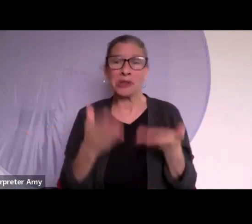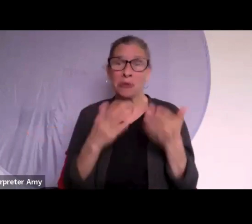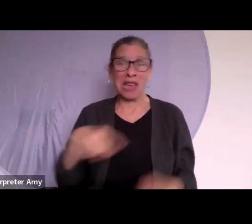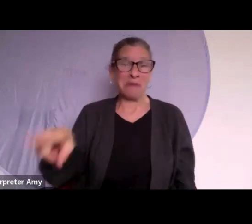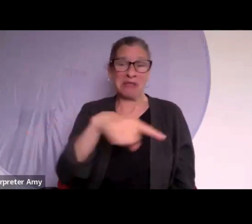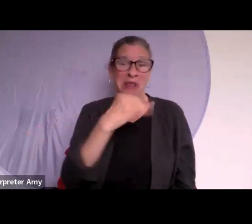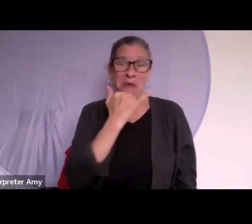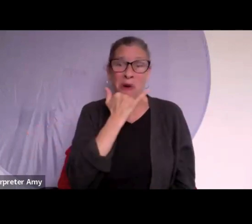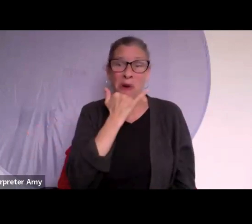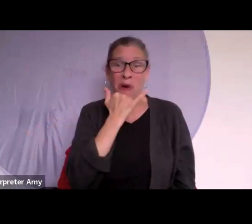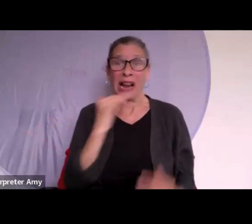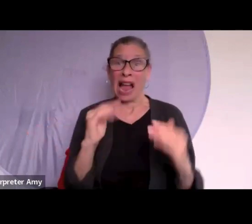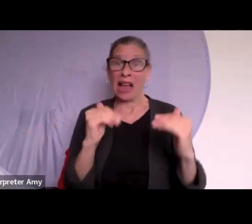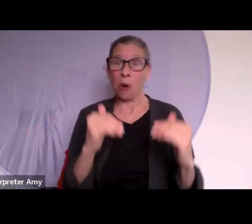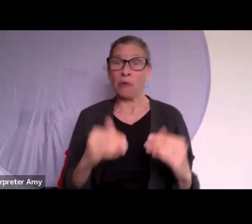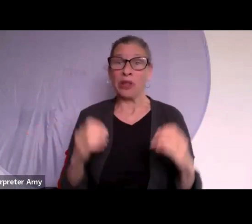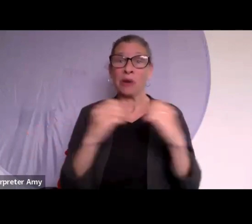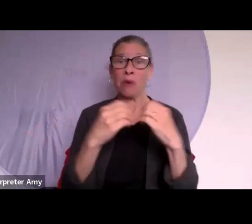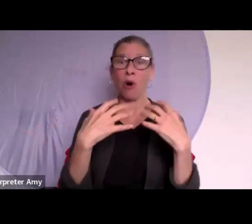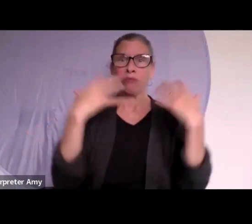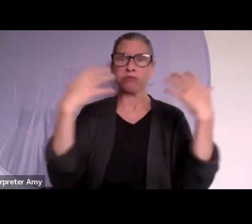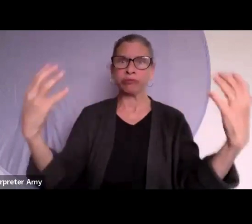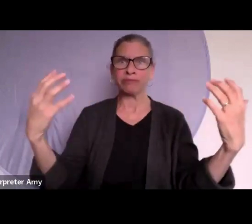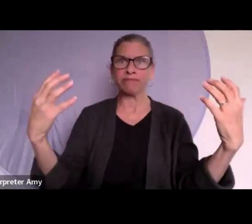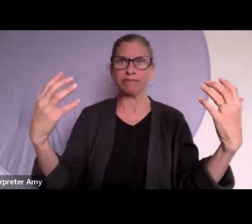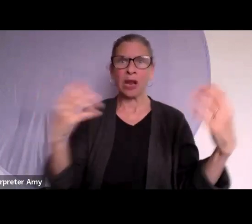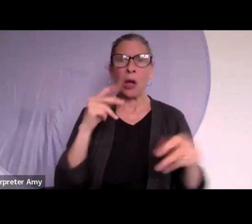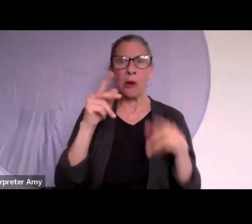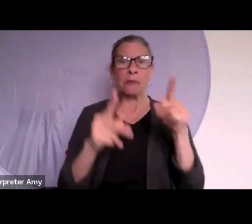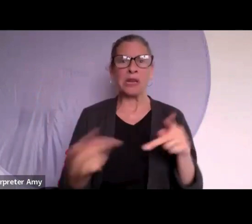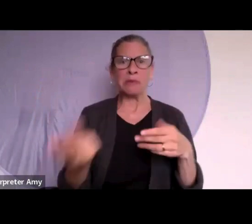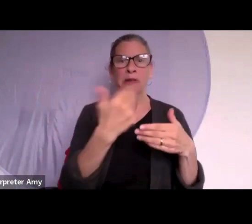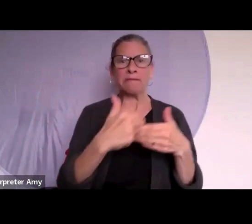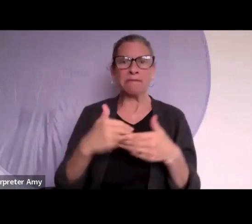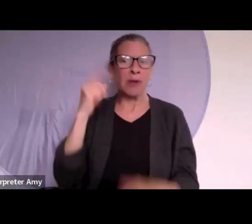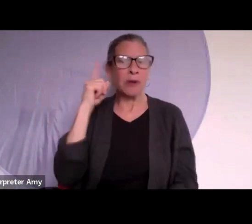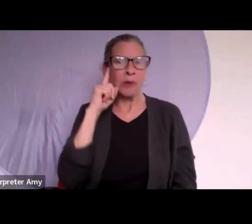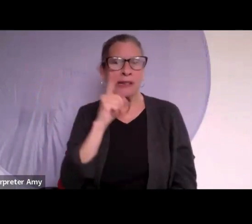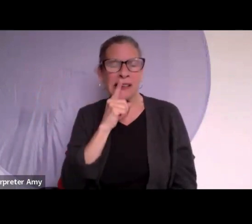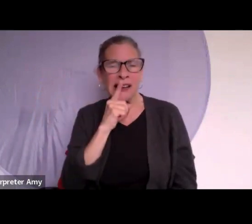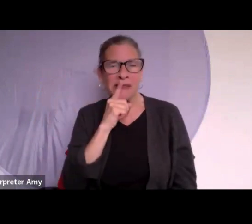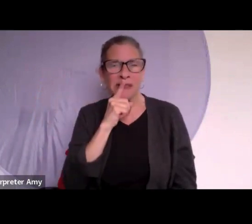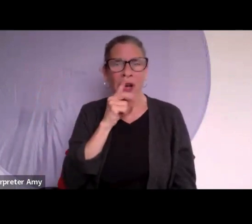audience to people with hearing loss. Seniors and you know,